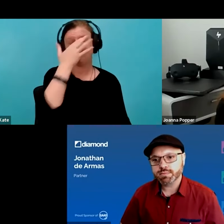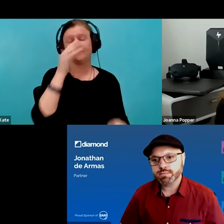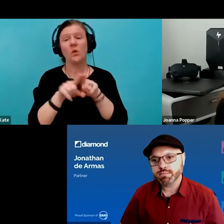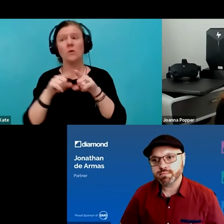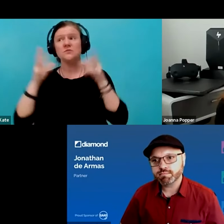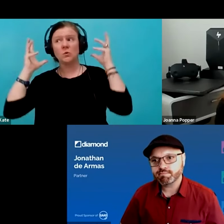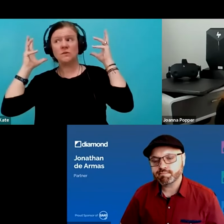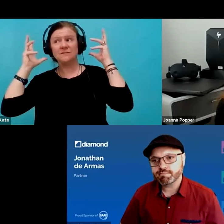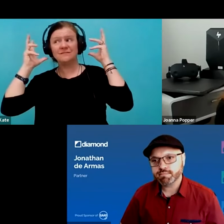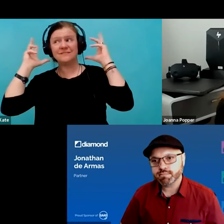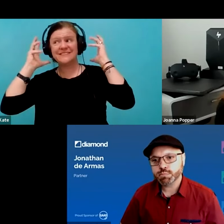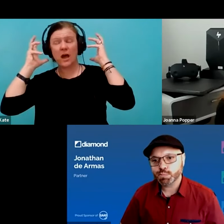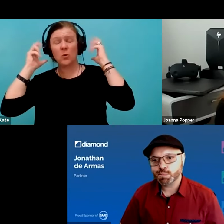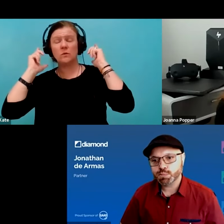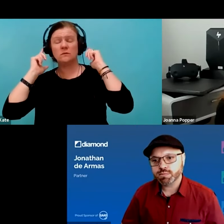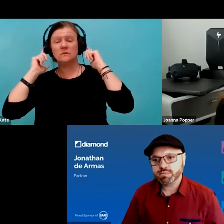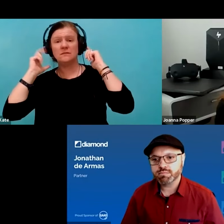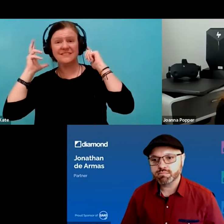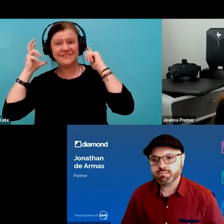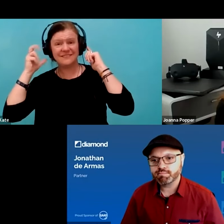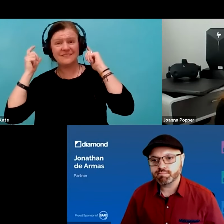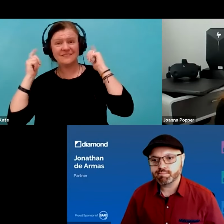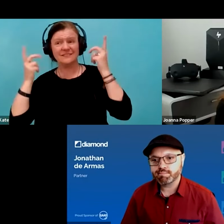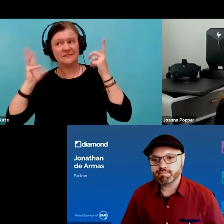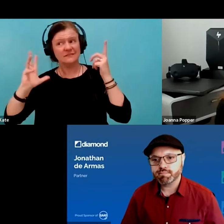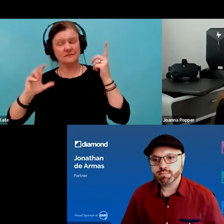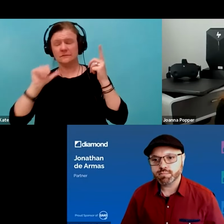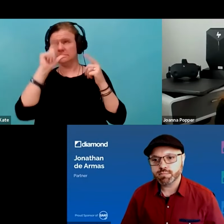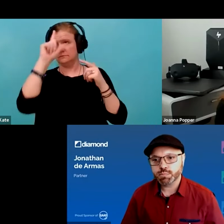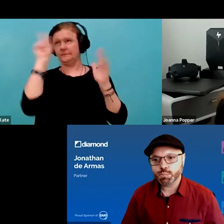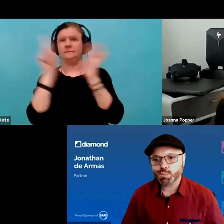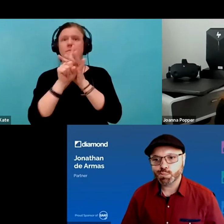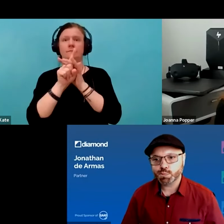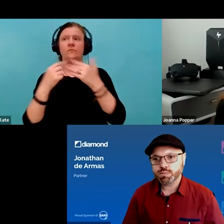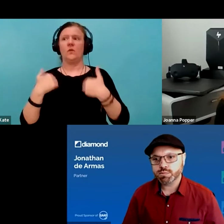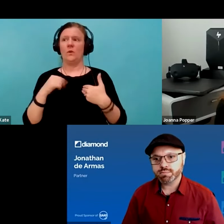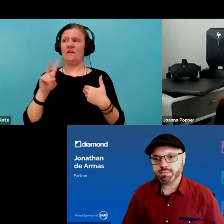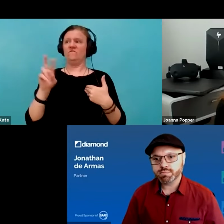didn't even think about a long time ago in a previous life. We did a VR film festival with kaleidoscope.